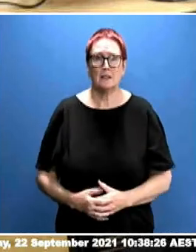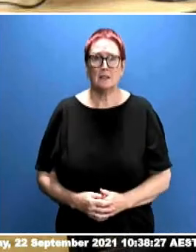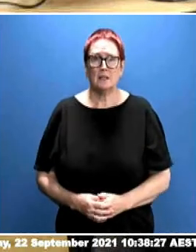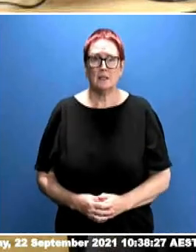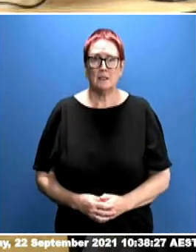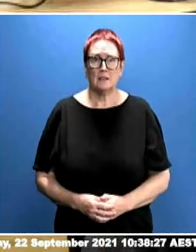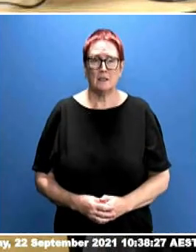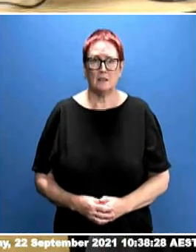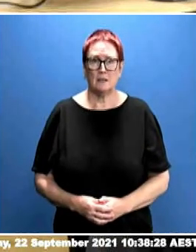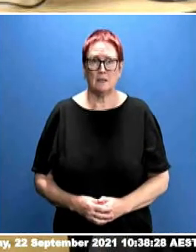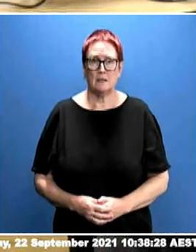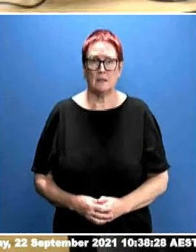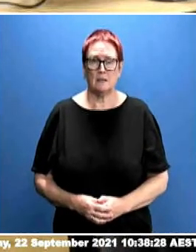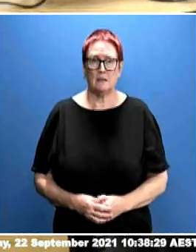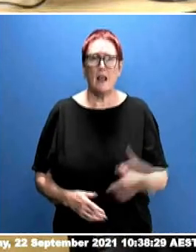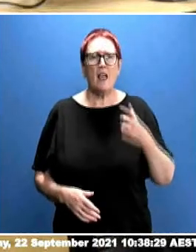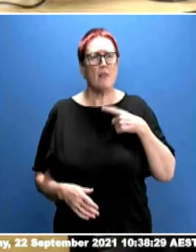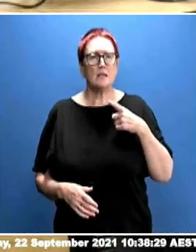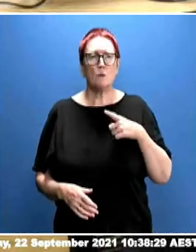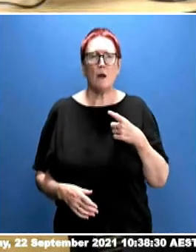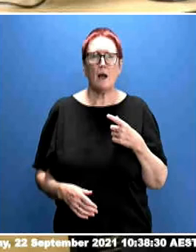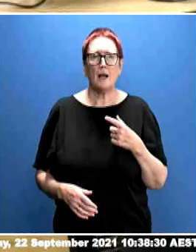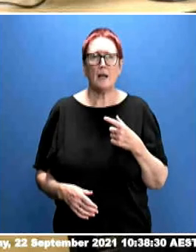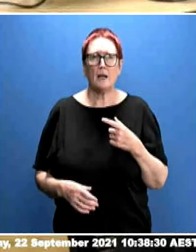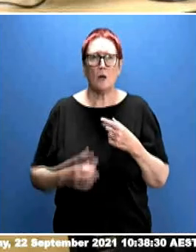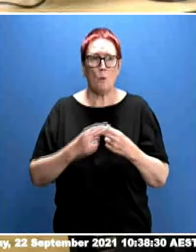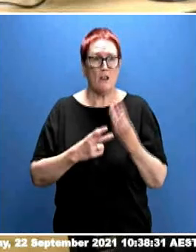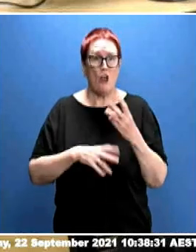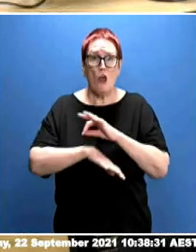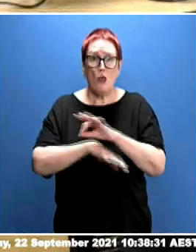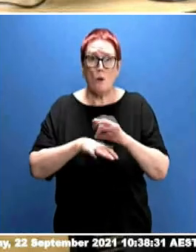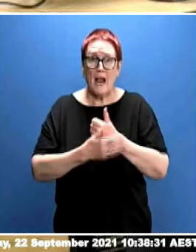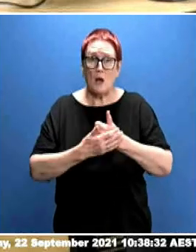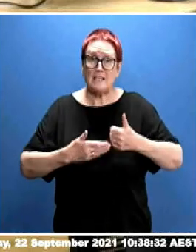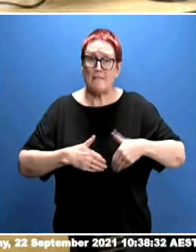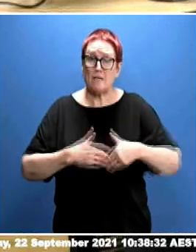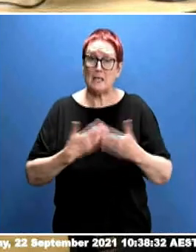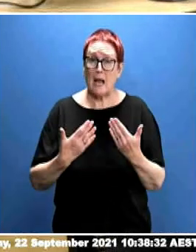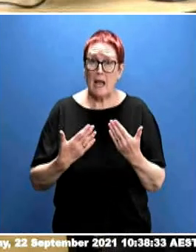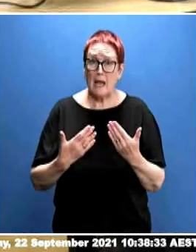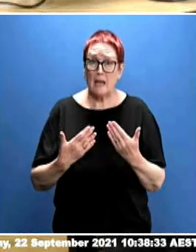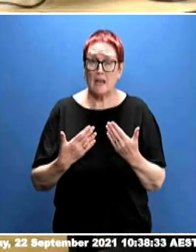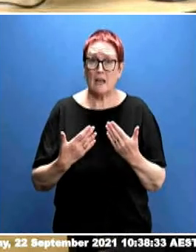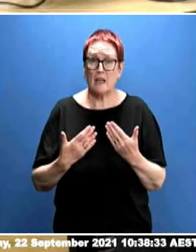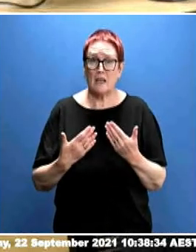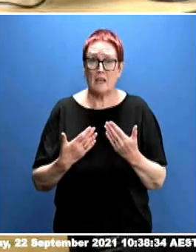That's one of the reasons why, with the three hours per day help